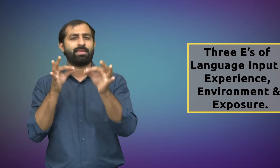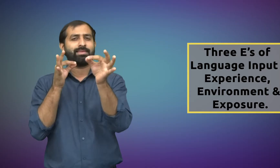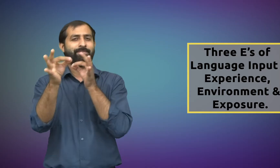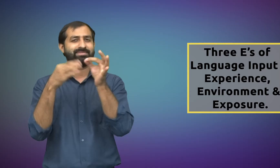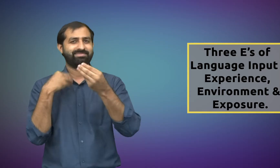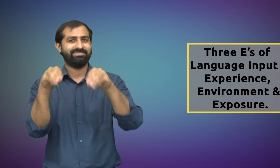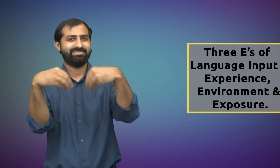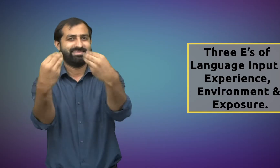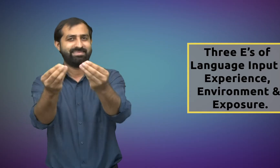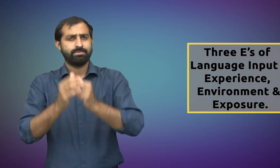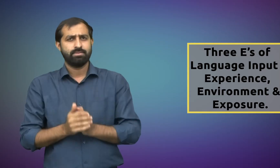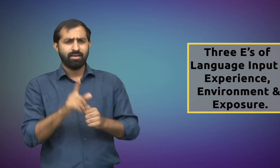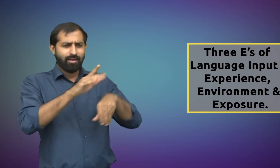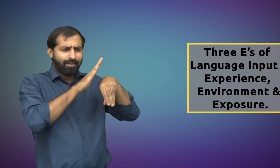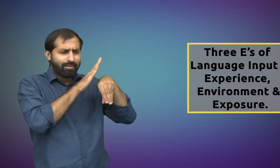I will explain them to you.